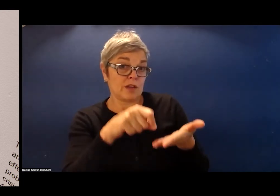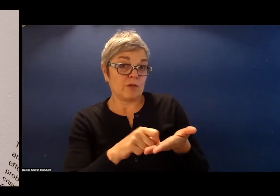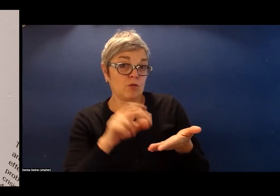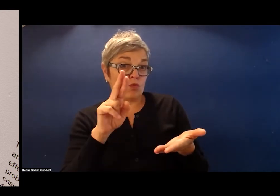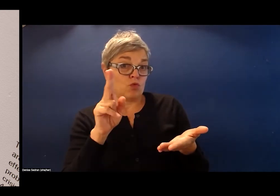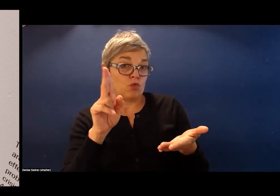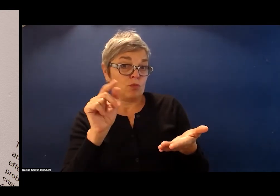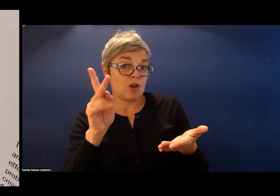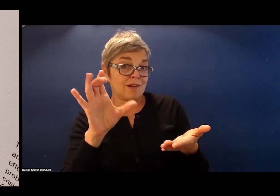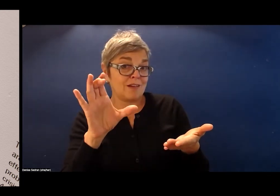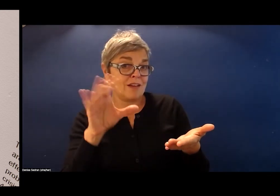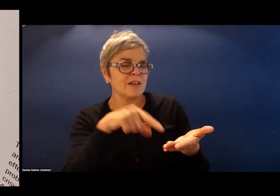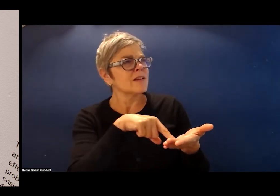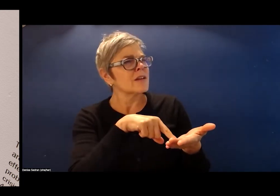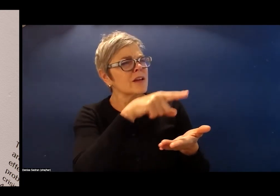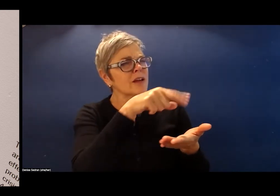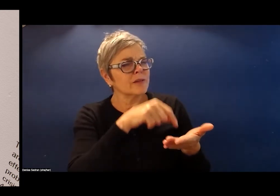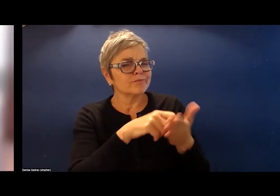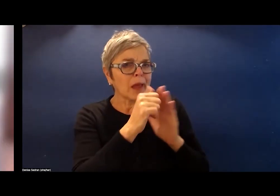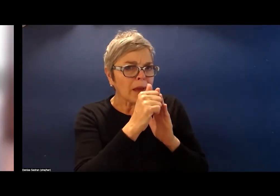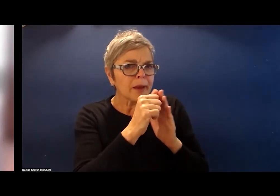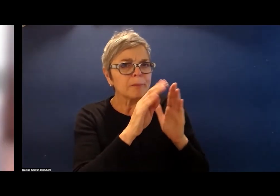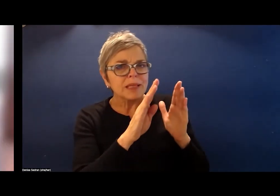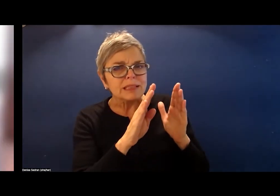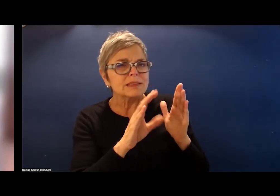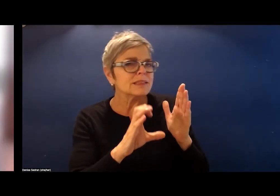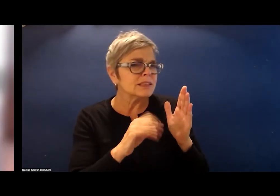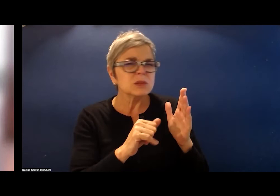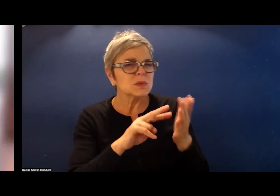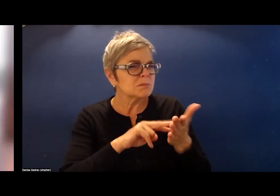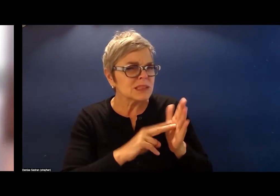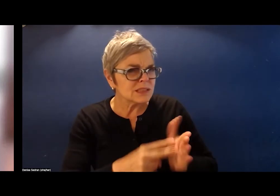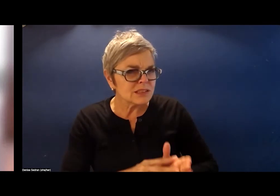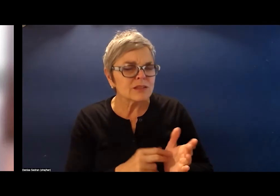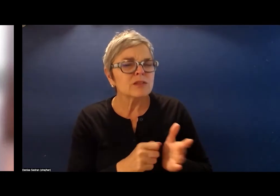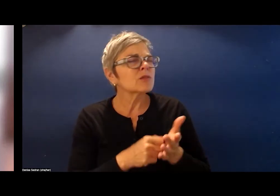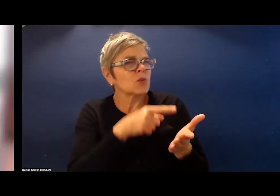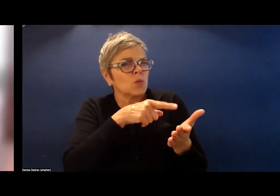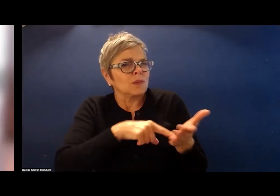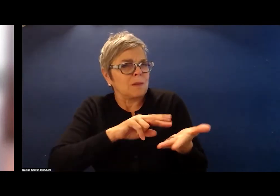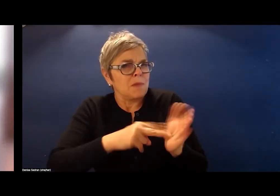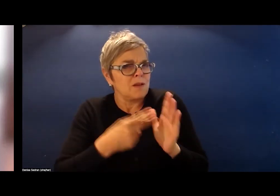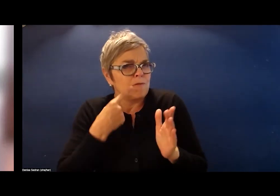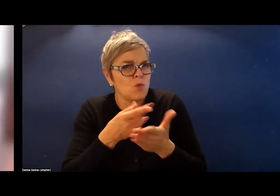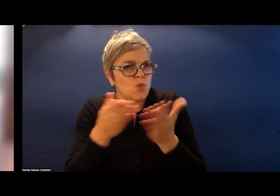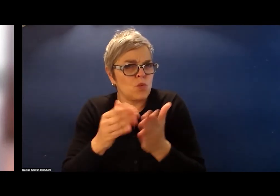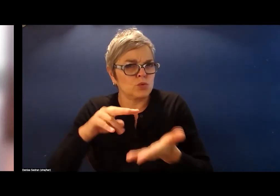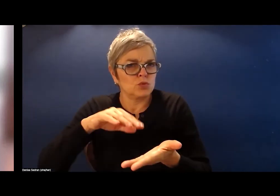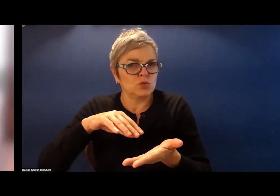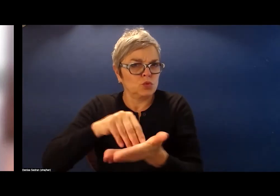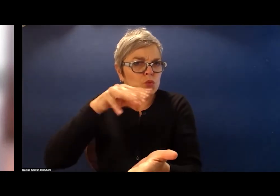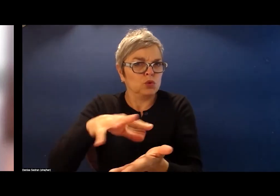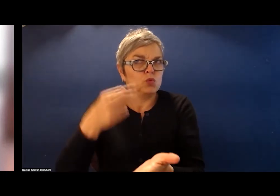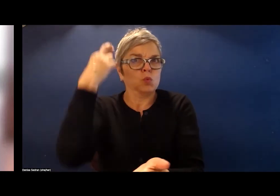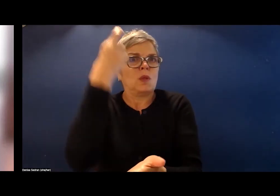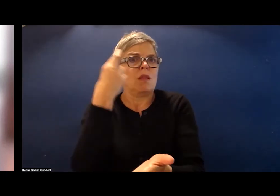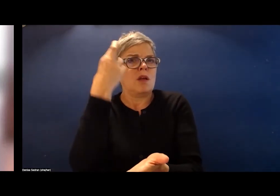recognize that there's a system imposed on their experience of post-secondary education.